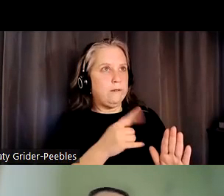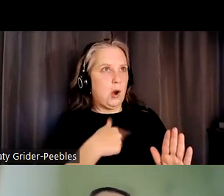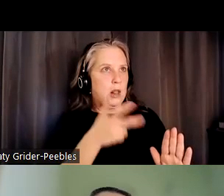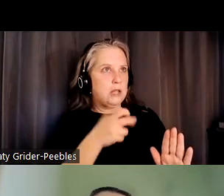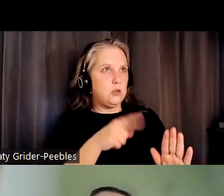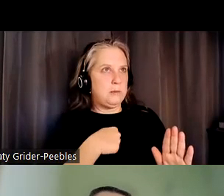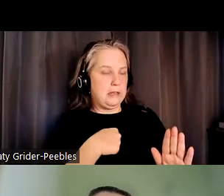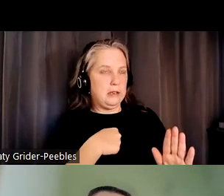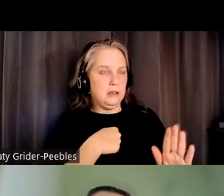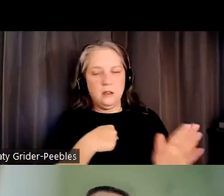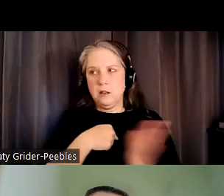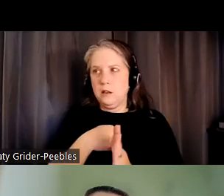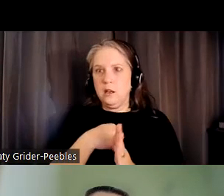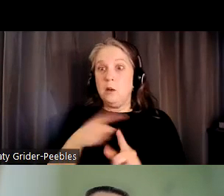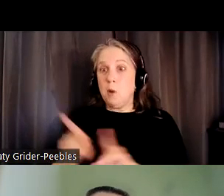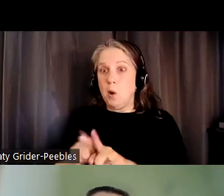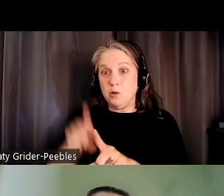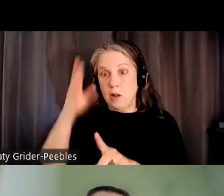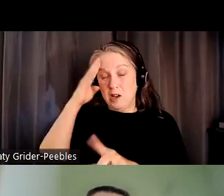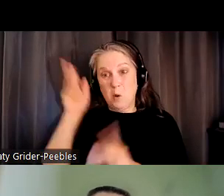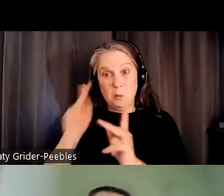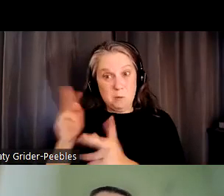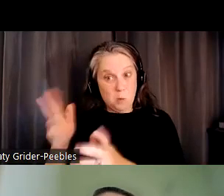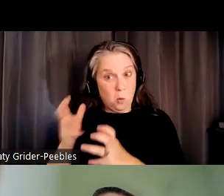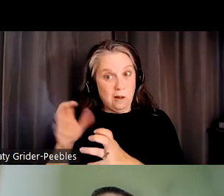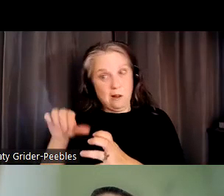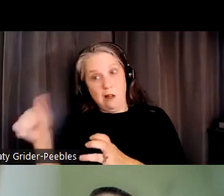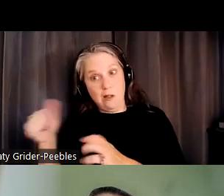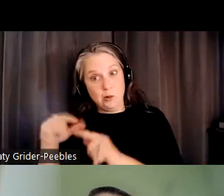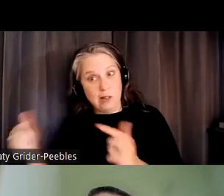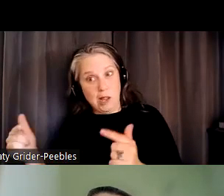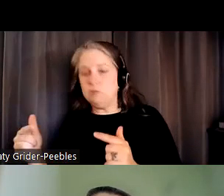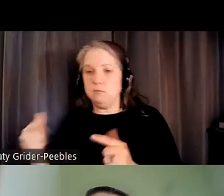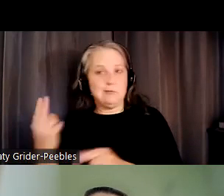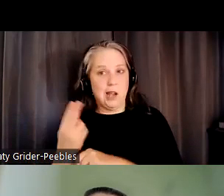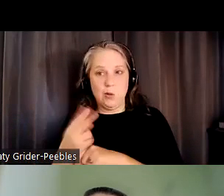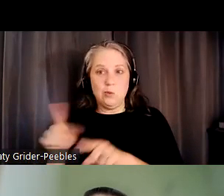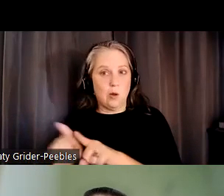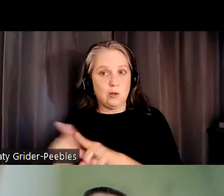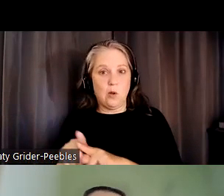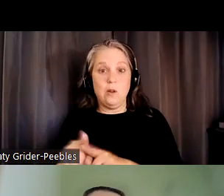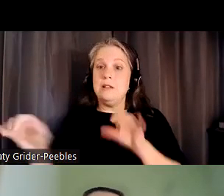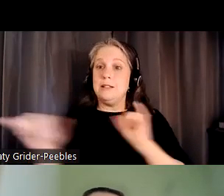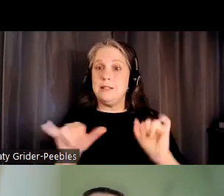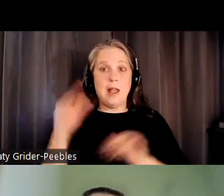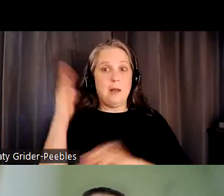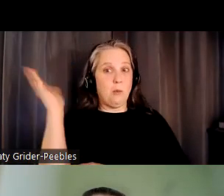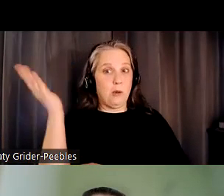When I know people prefer something else, I use that some of the time. The same presentation may contain